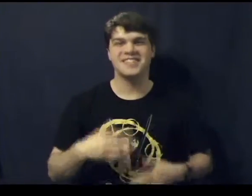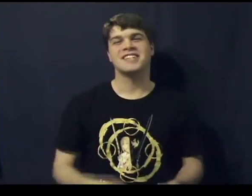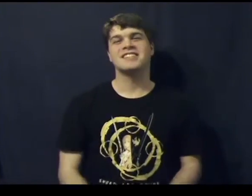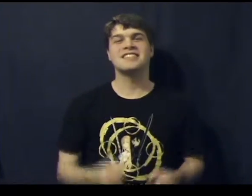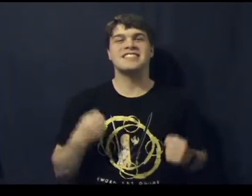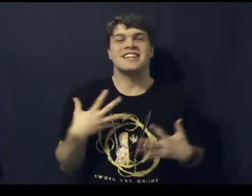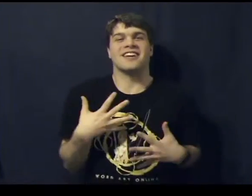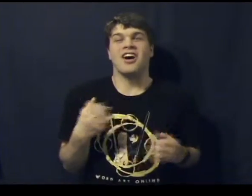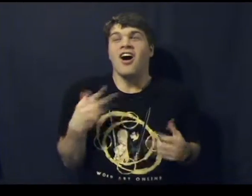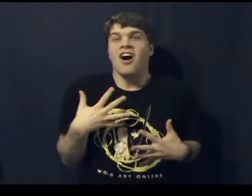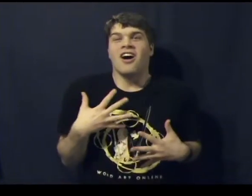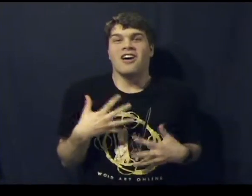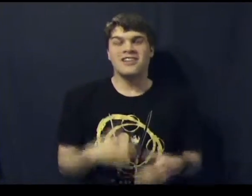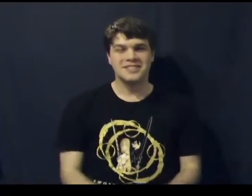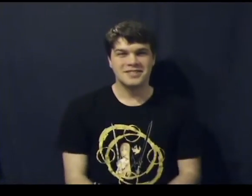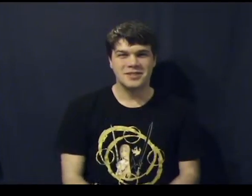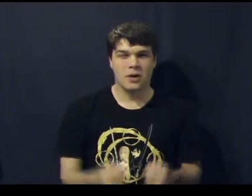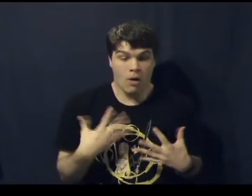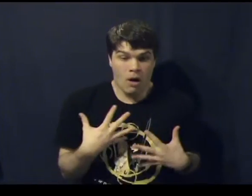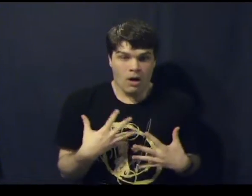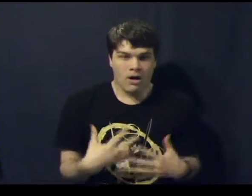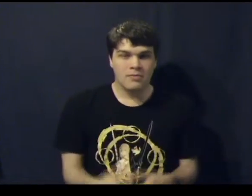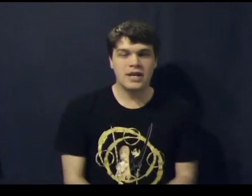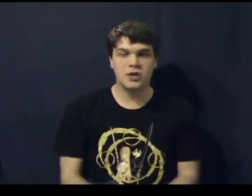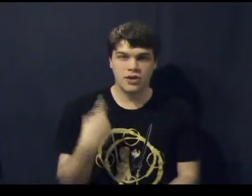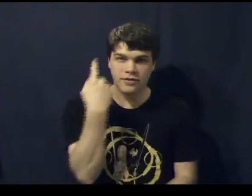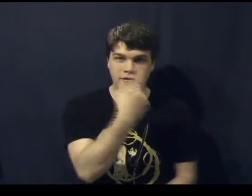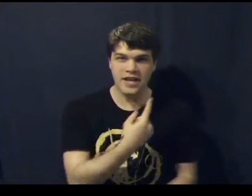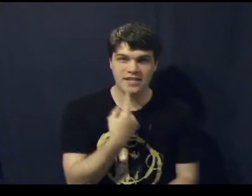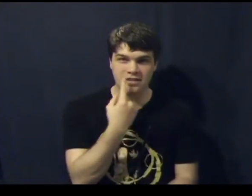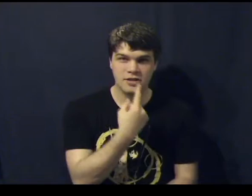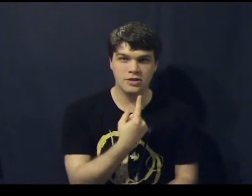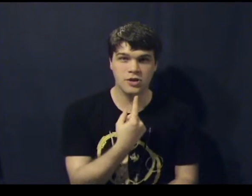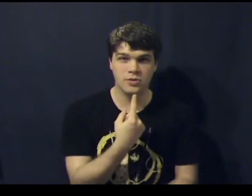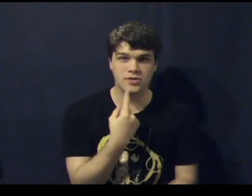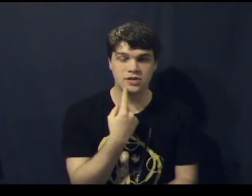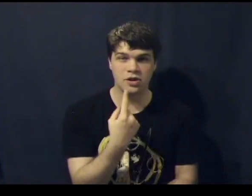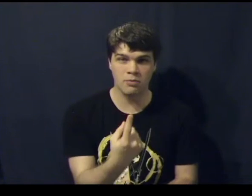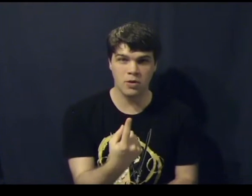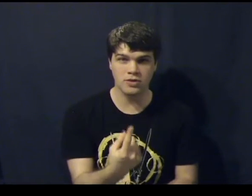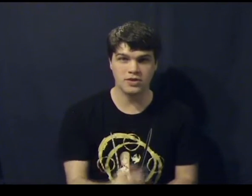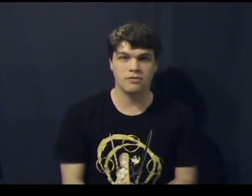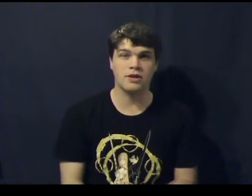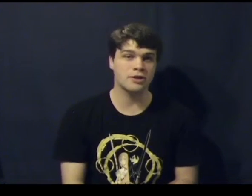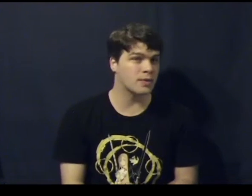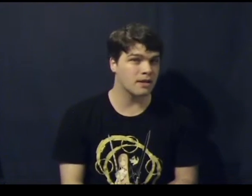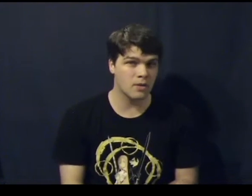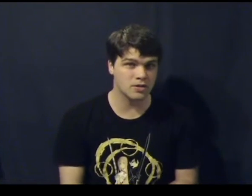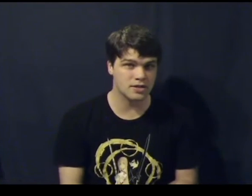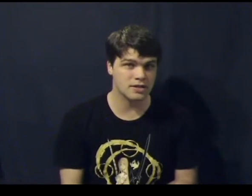This is scared, ooh! [scared] Make sure your face shows your emotion. When you're doing emotions, and we'll